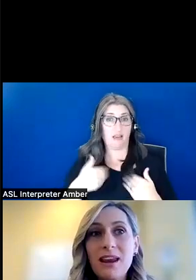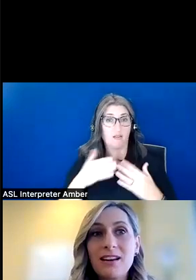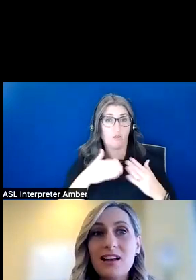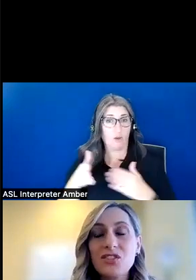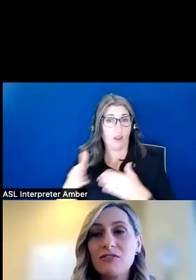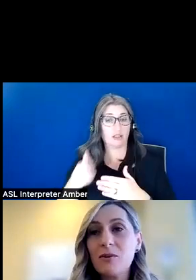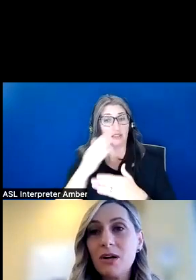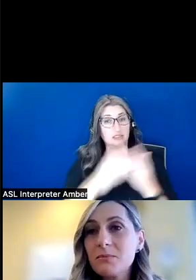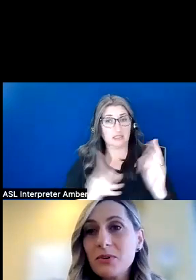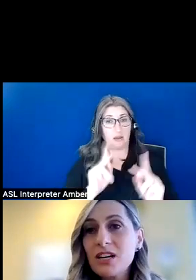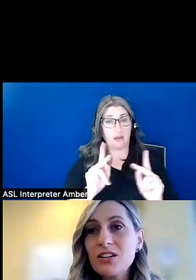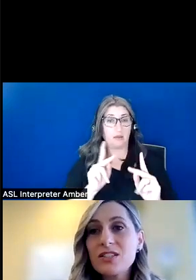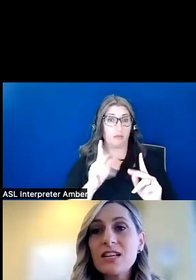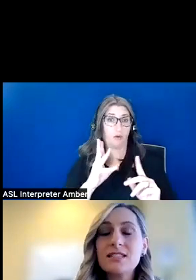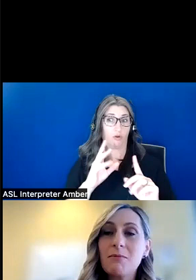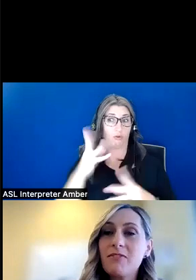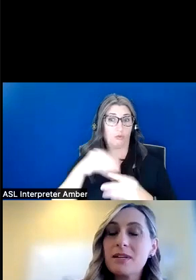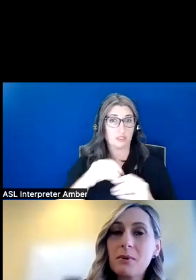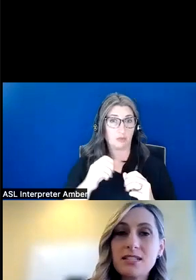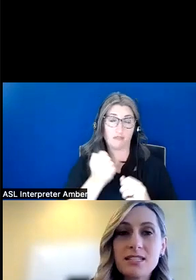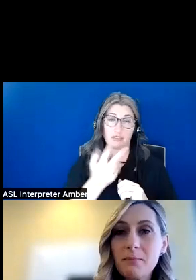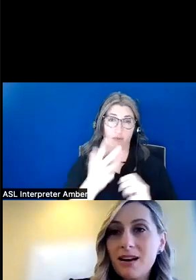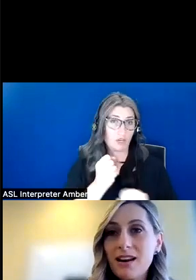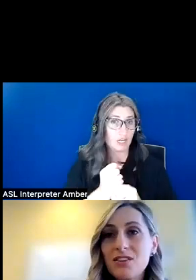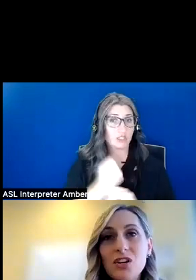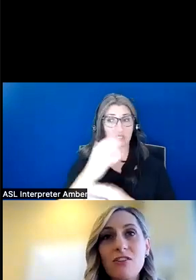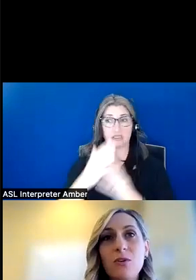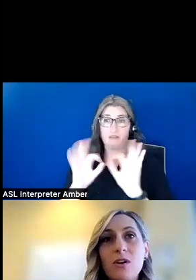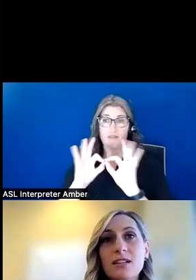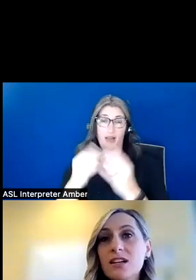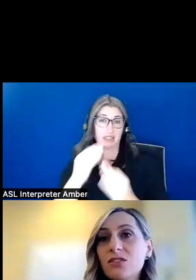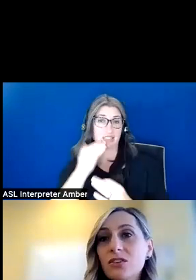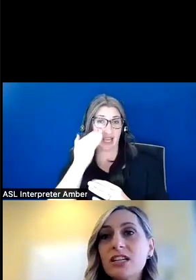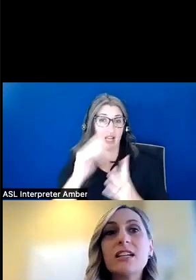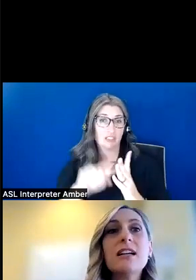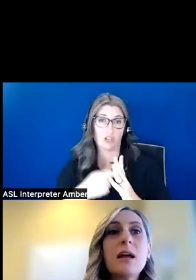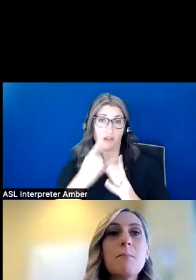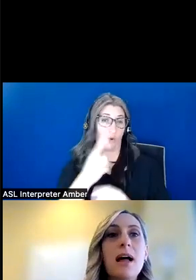in Head Start for multiple years, some families participate in Head Start for a single year,